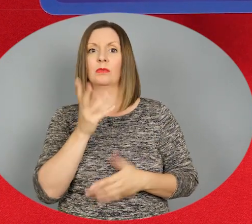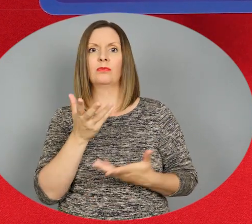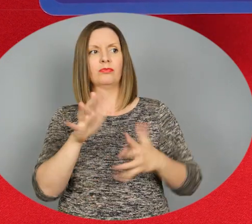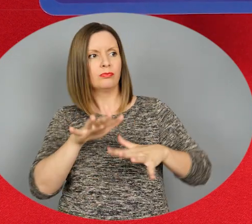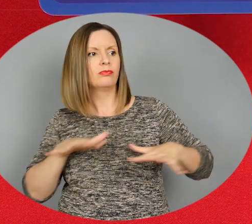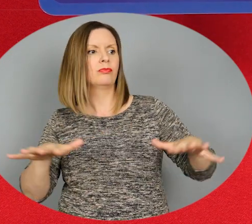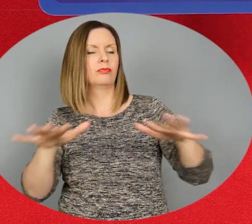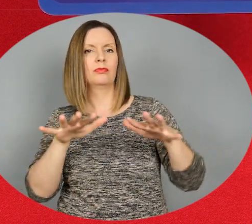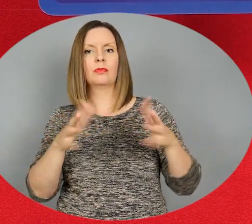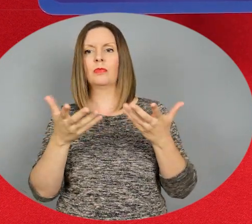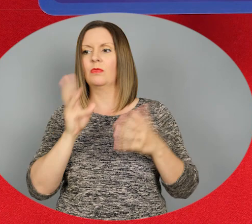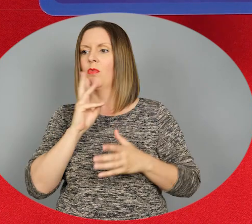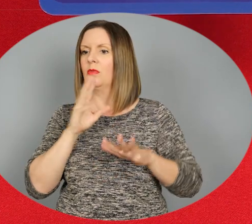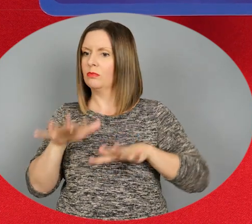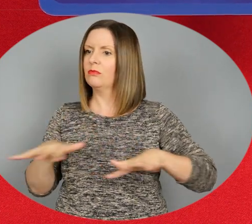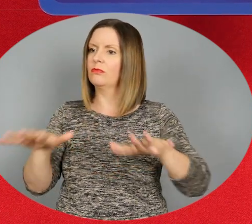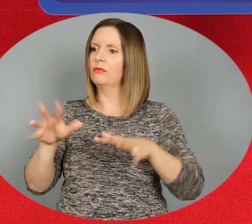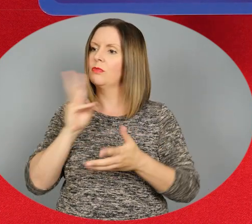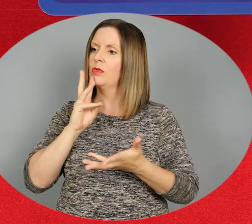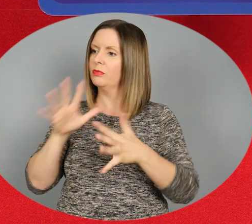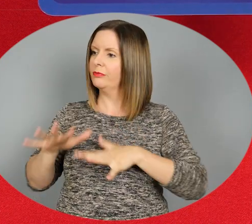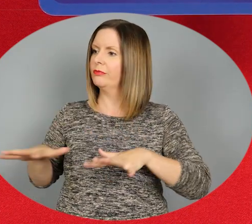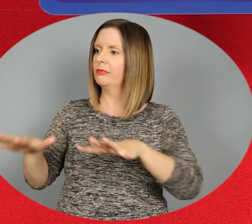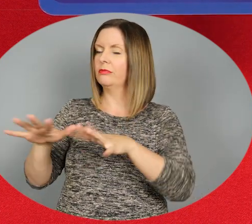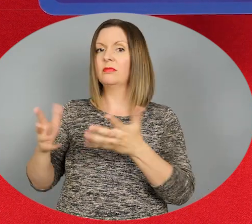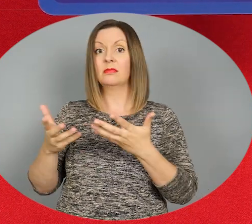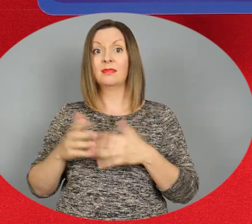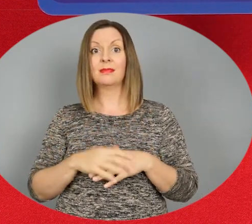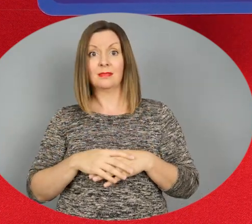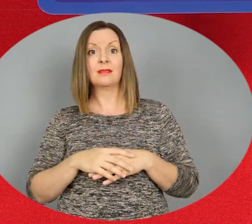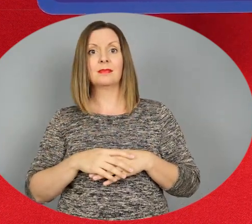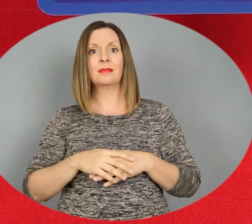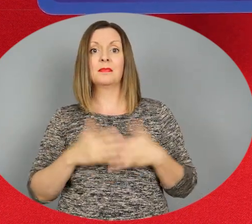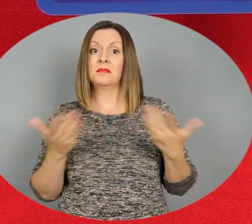a region of water, then there’s a separate region of water right here, and on the other